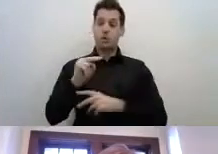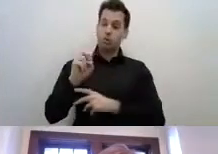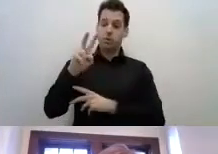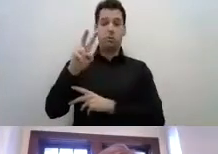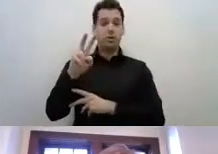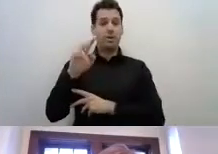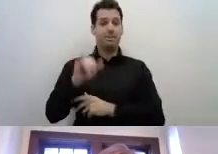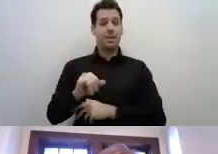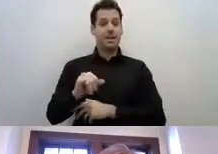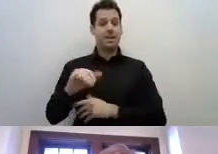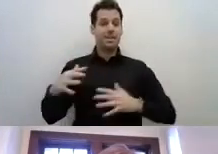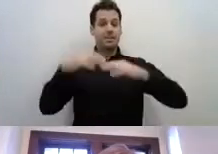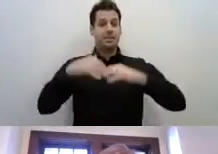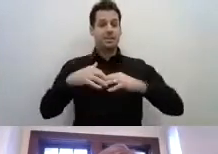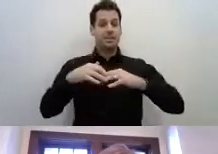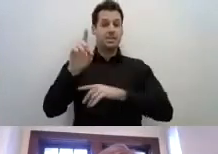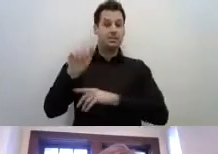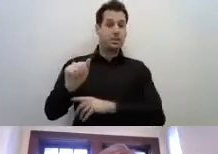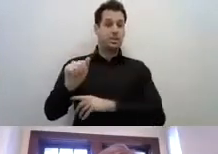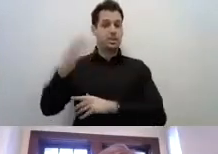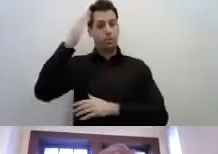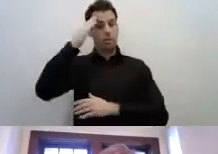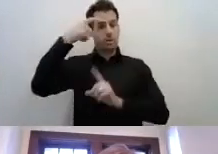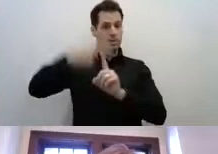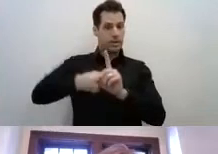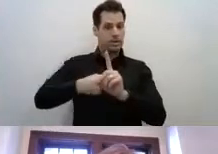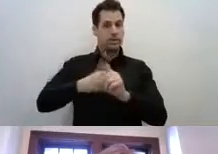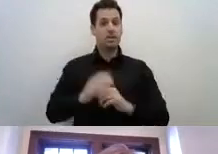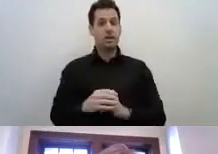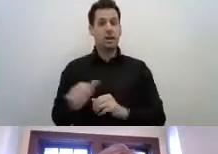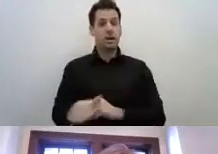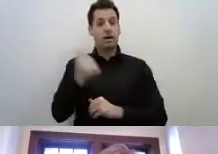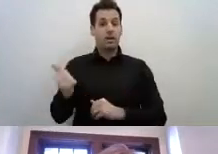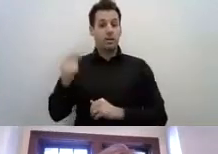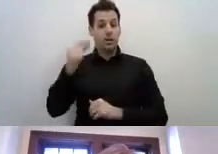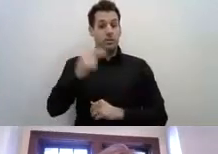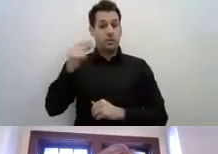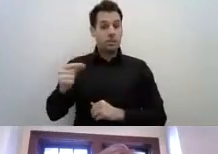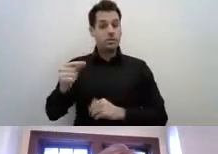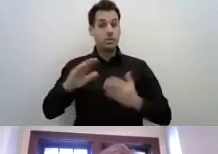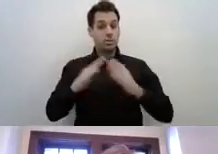awareness month we joined fellow governments communities organizations and people around the